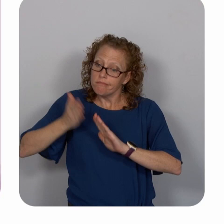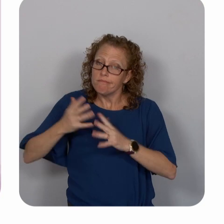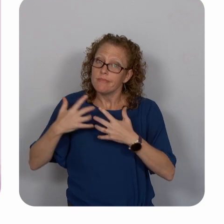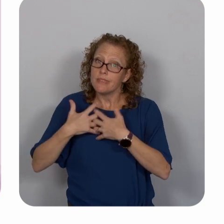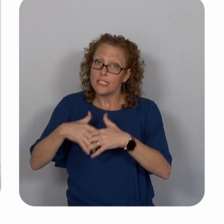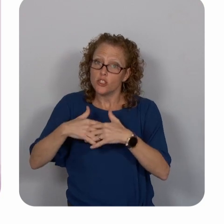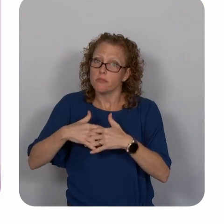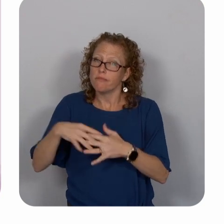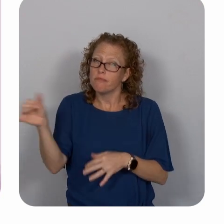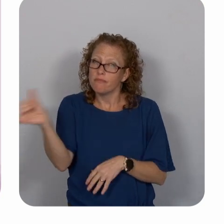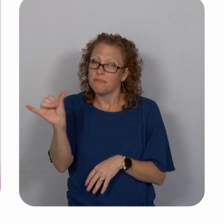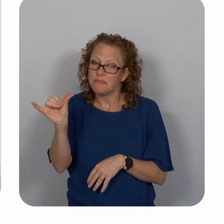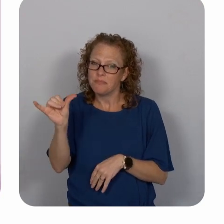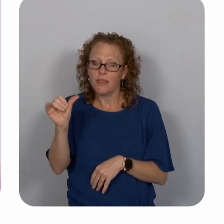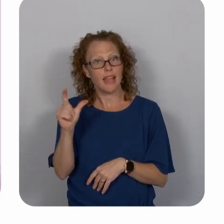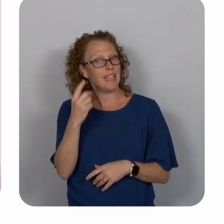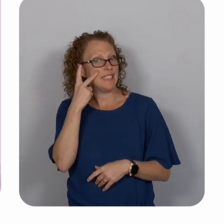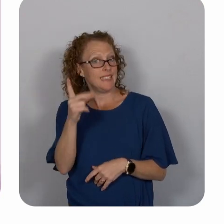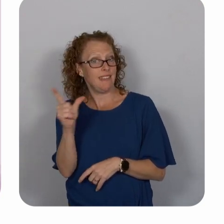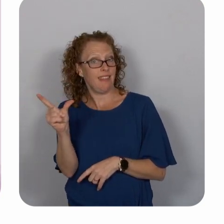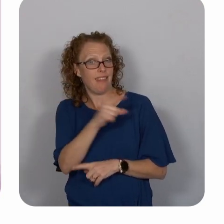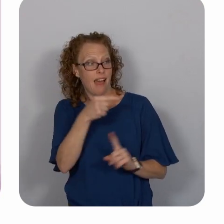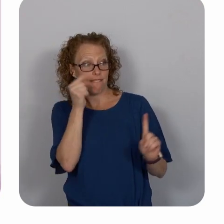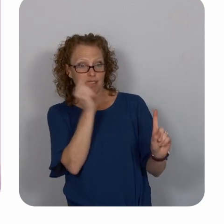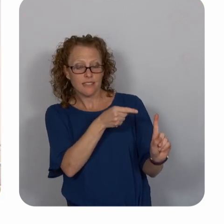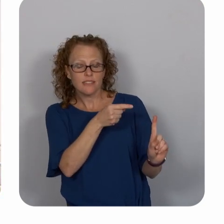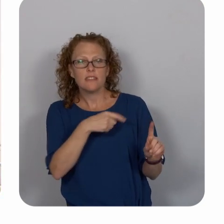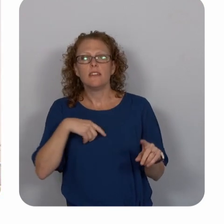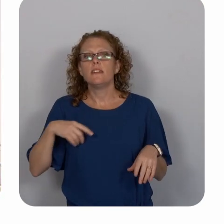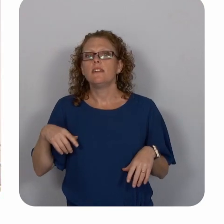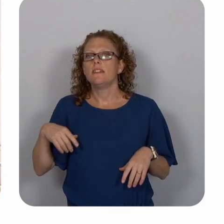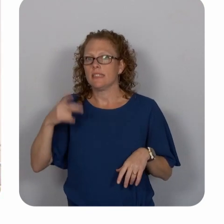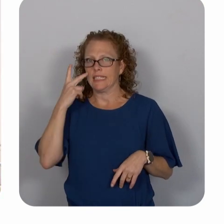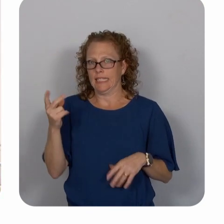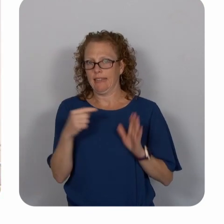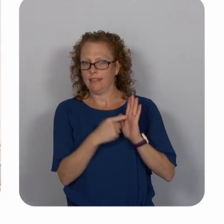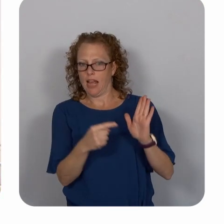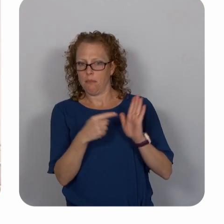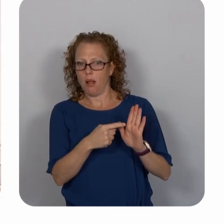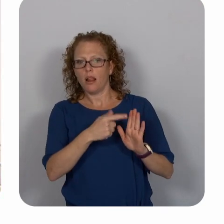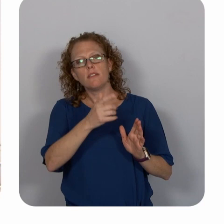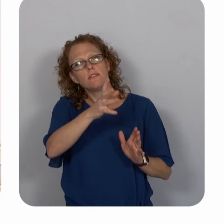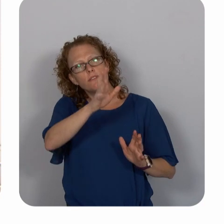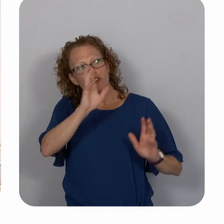On the left hand side here, you can see an example of talking to Meta AI in a one on one setting.